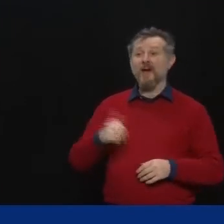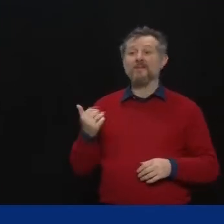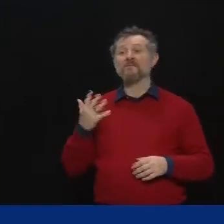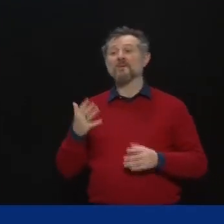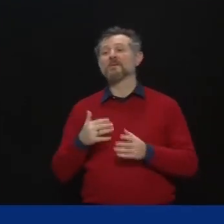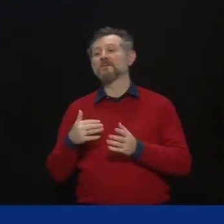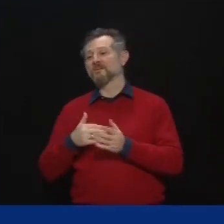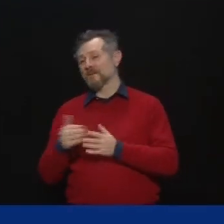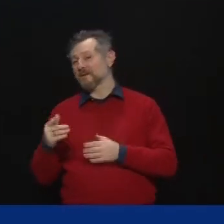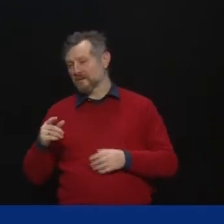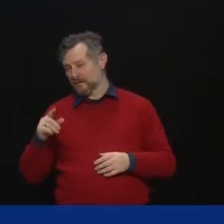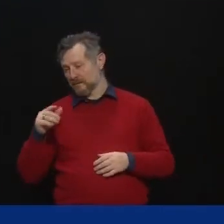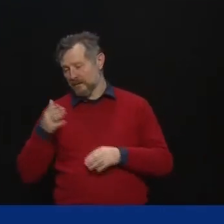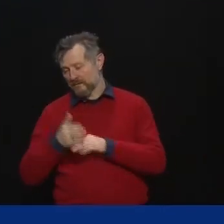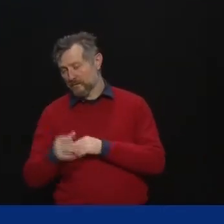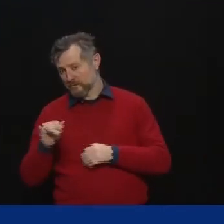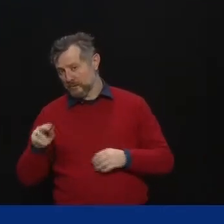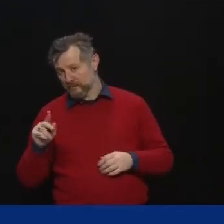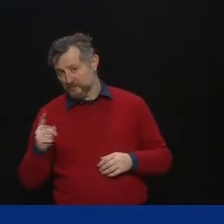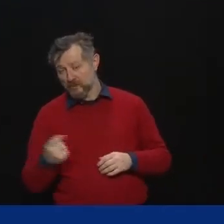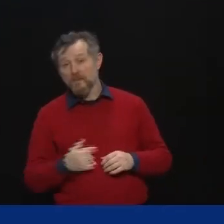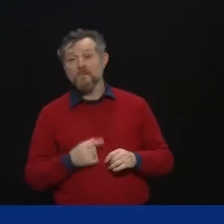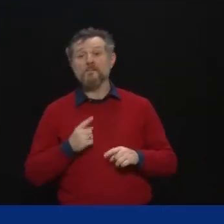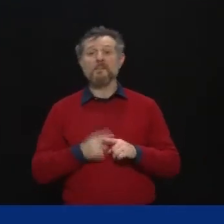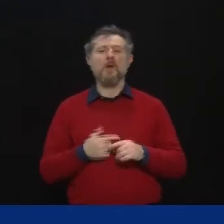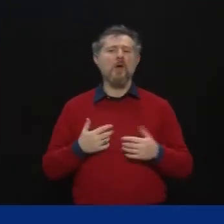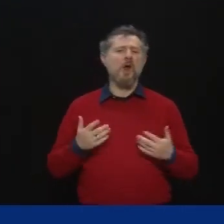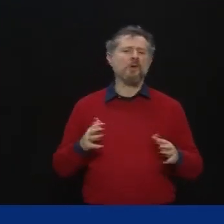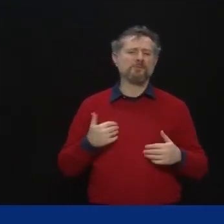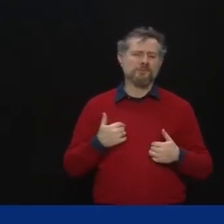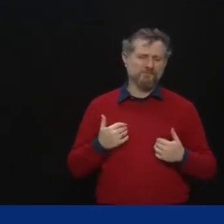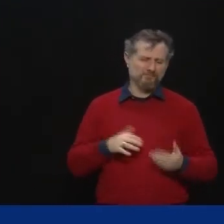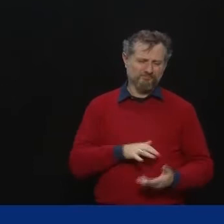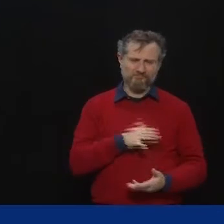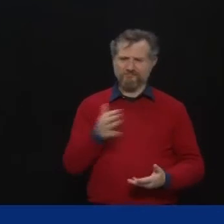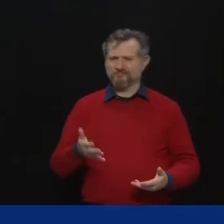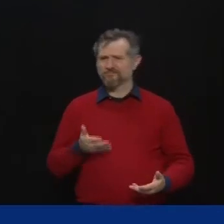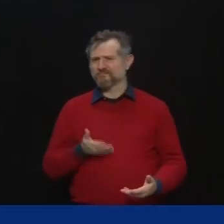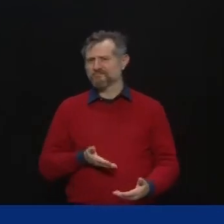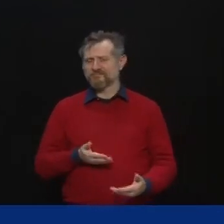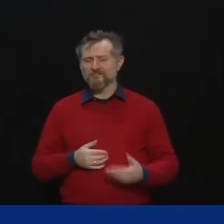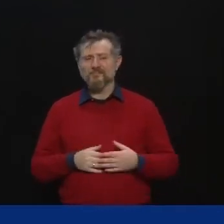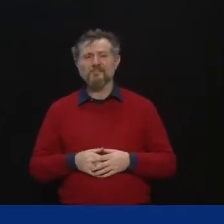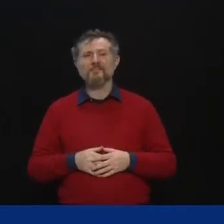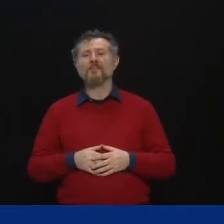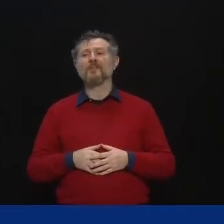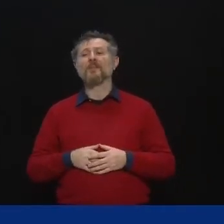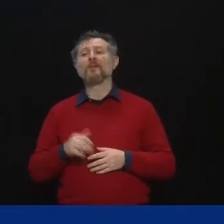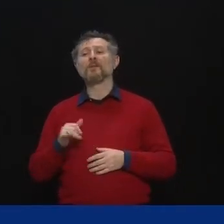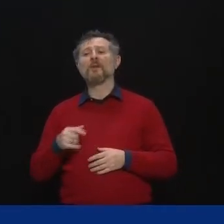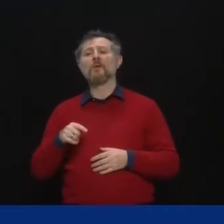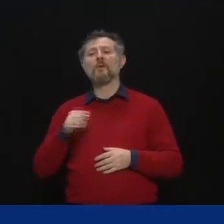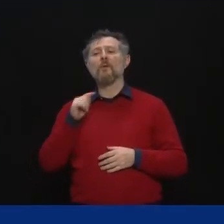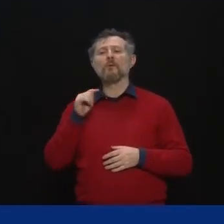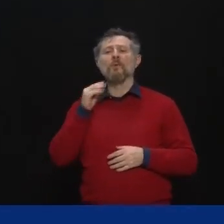STATE BEFORE THE NEW YEAR. WE'LL HAVE 5 MILLION BEFORE THE NEW YEAR AND ANOTHER 5 MILLION IN JANUARY.